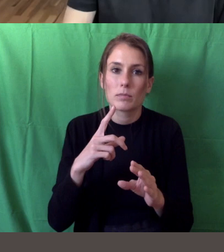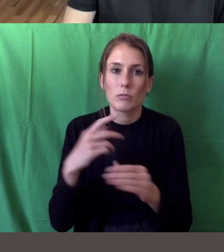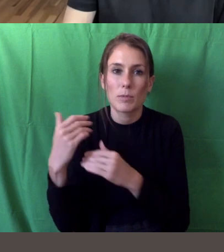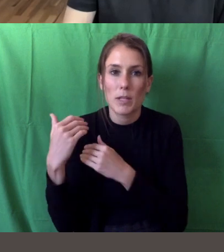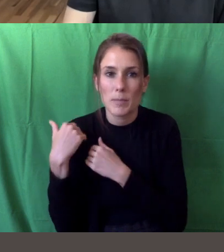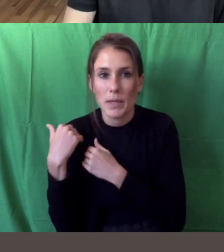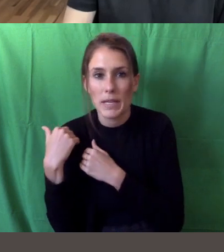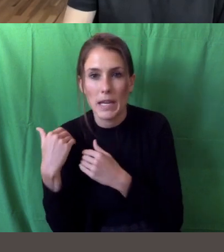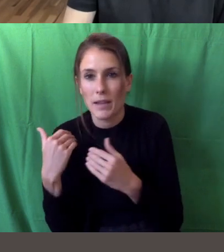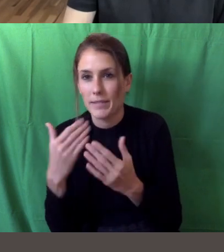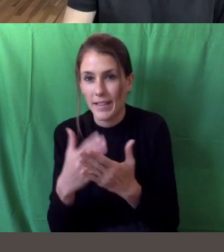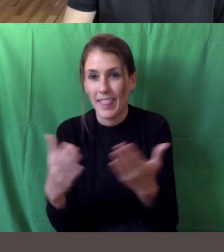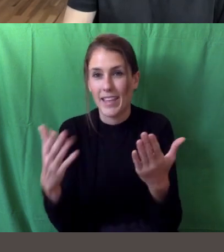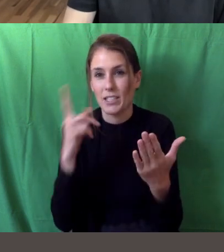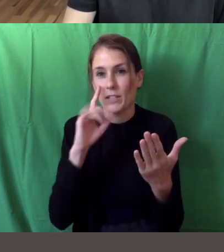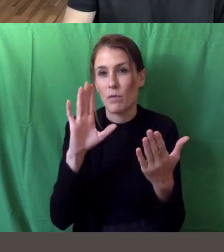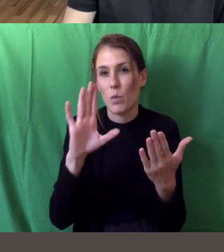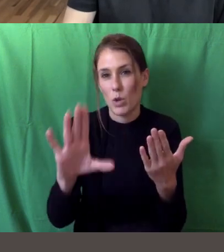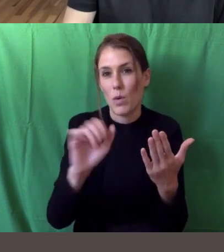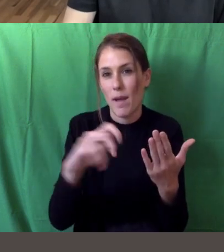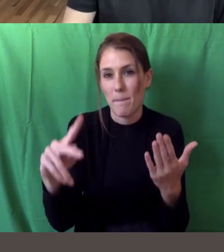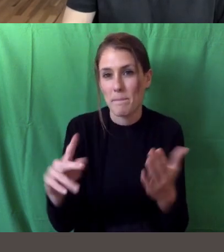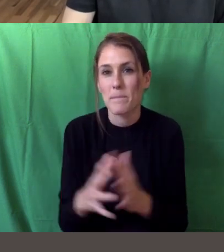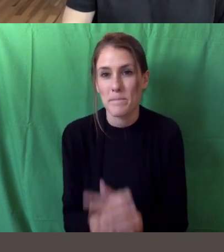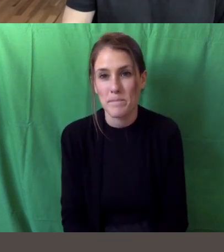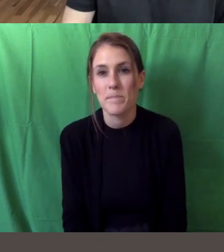So pretty awesome.